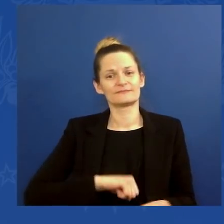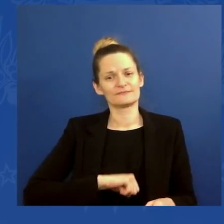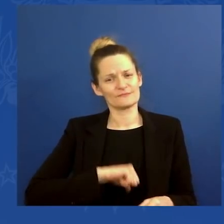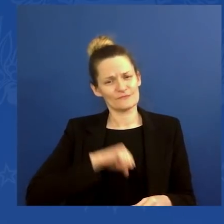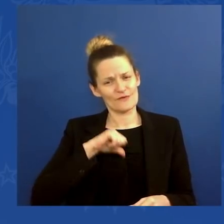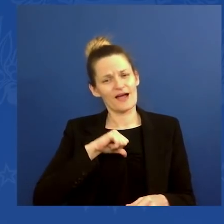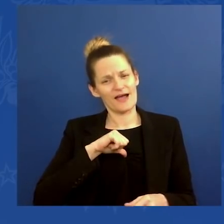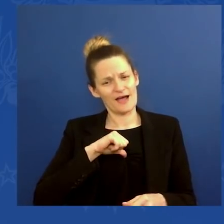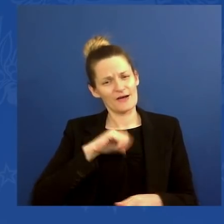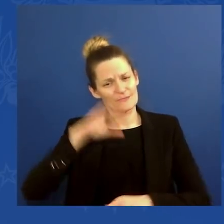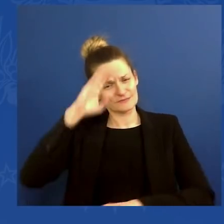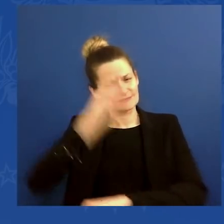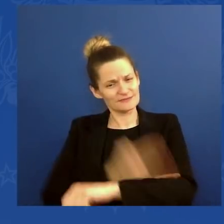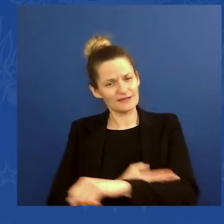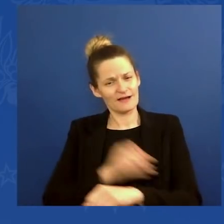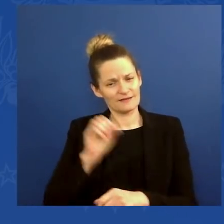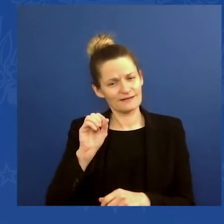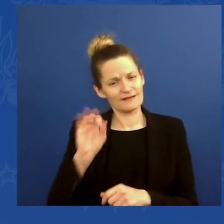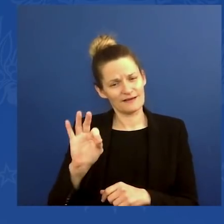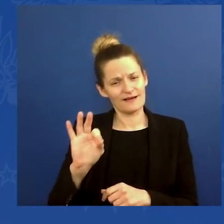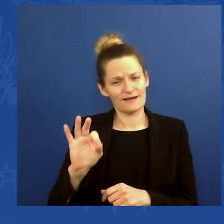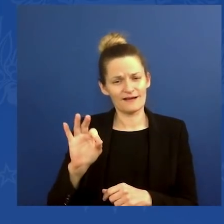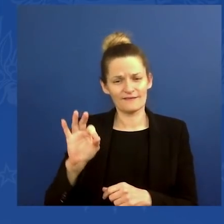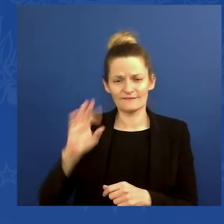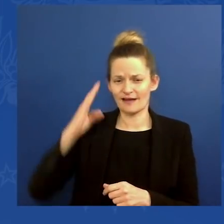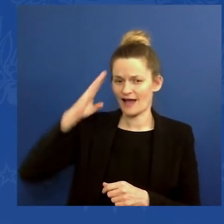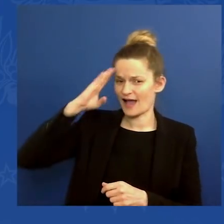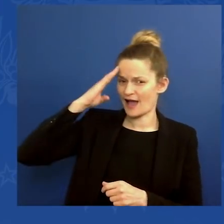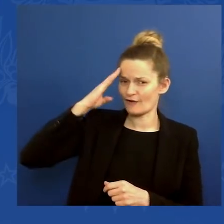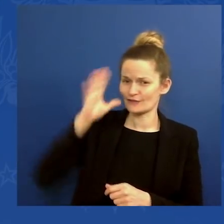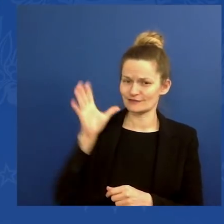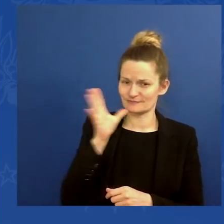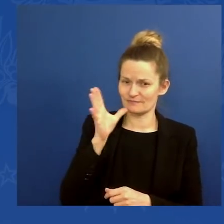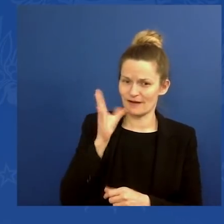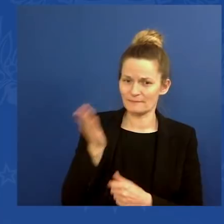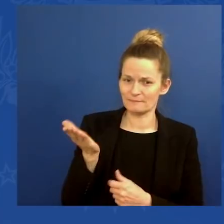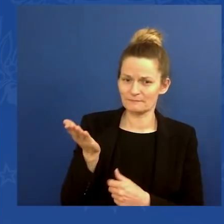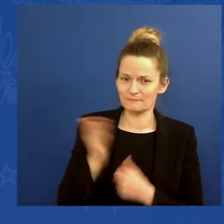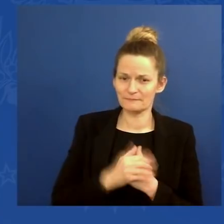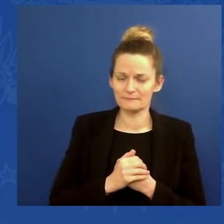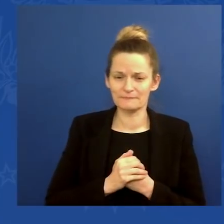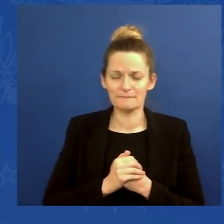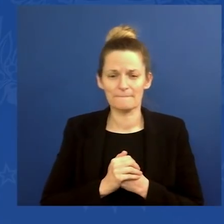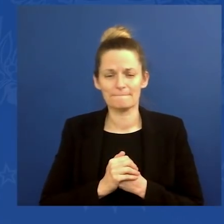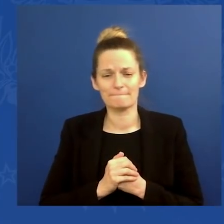of Catherine Eugenia Finnegan Biden. And like so many Americans of Irish heritage,